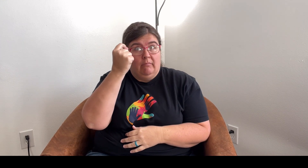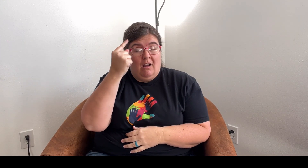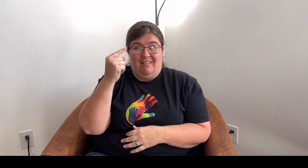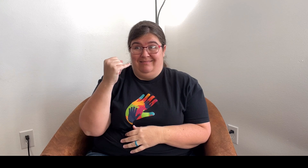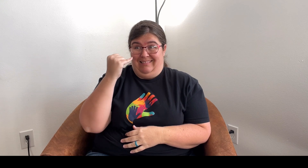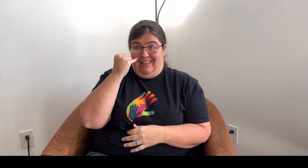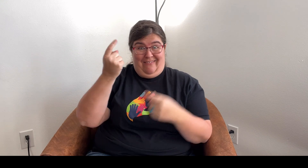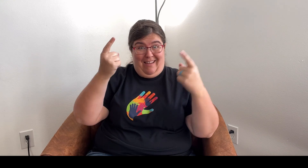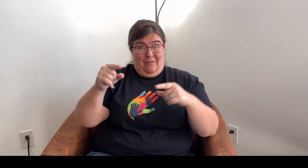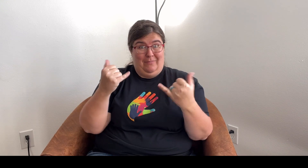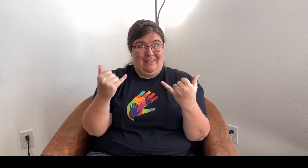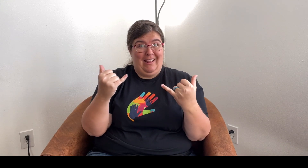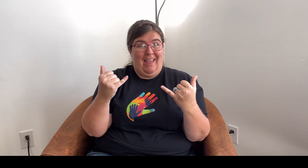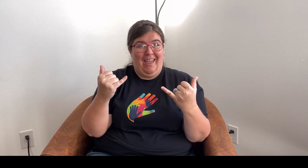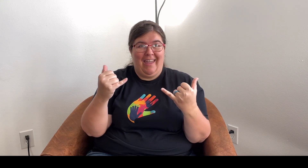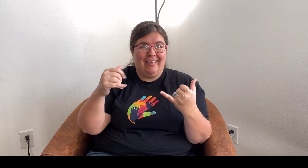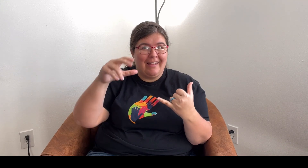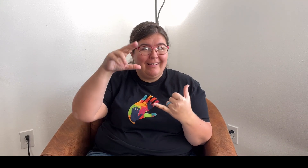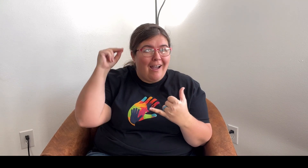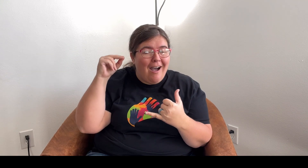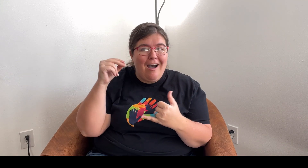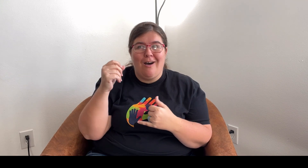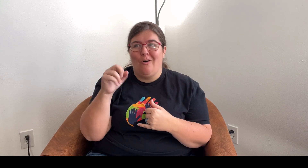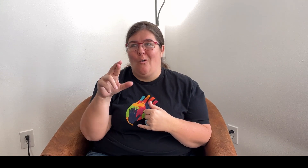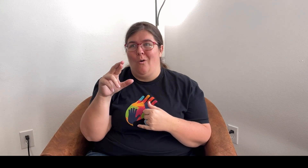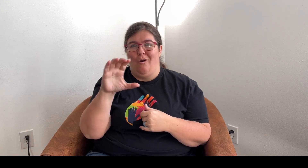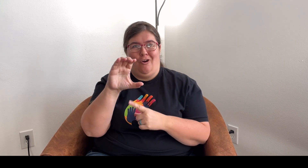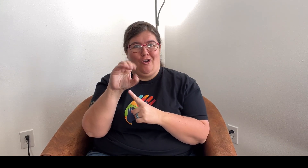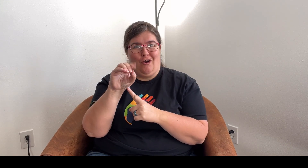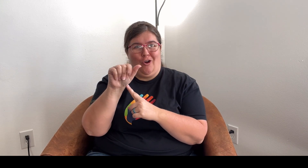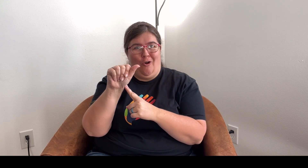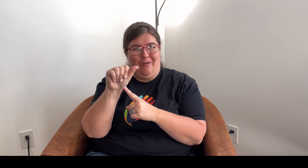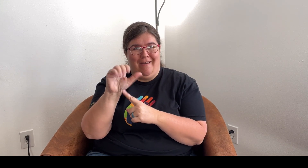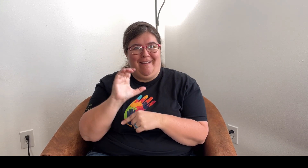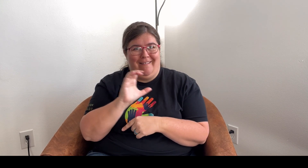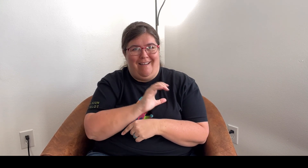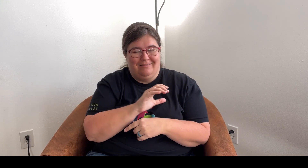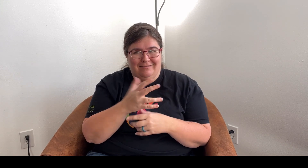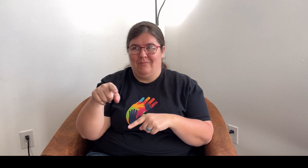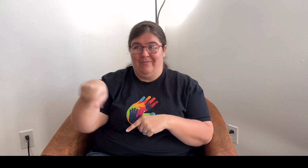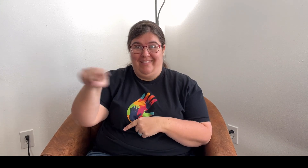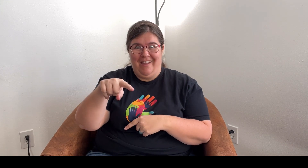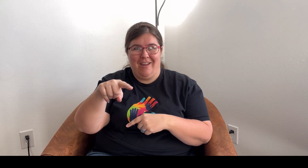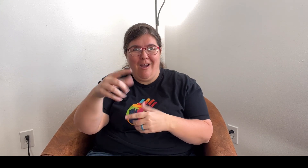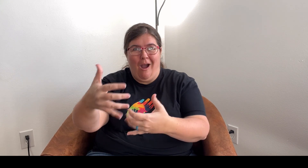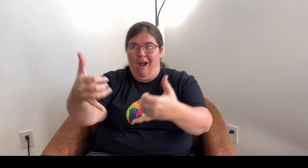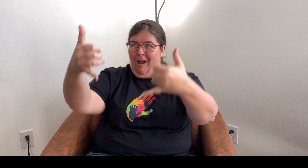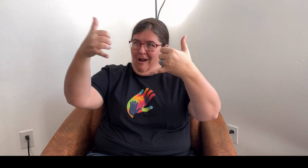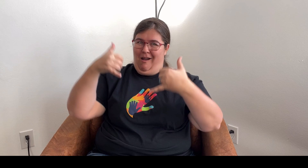angry which I get because if that happened today, if Nyle DiMarco or the CODA cast,